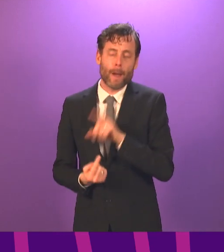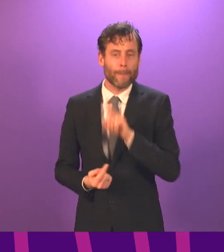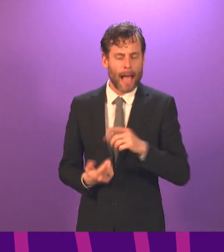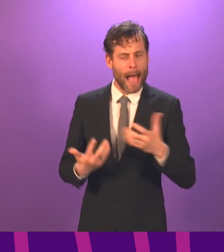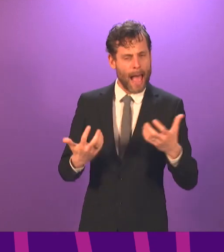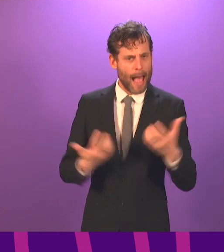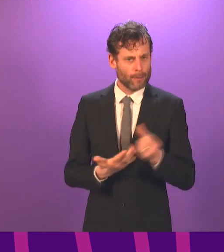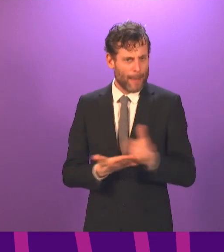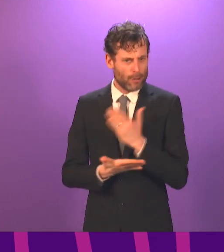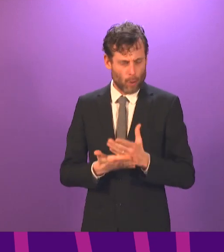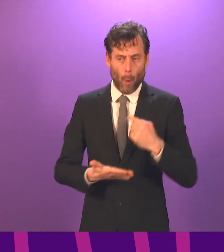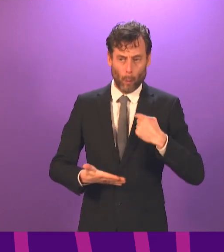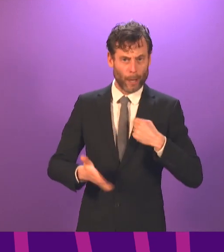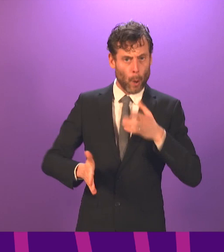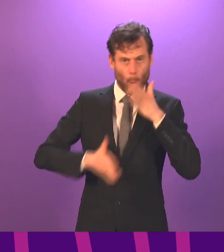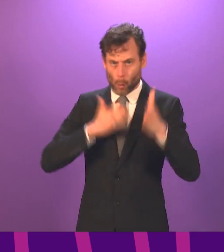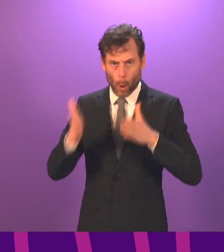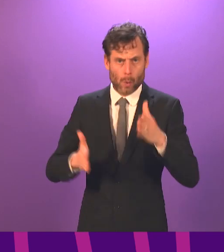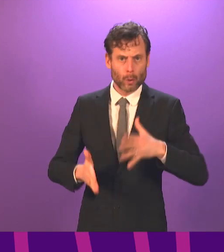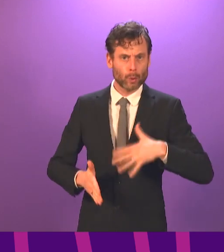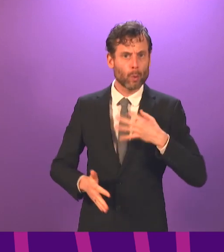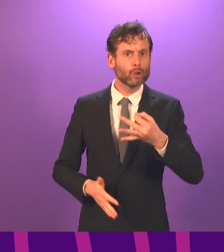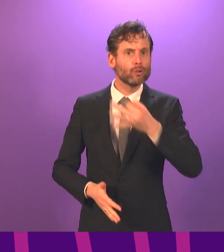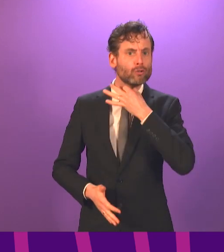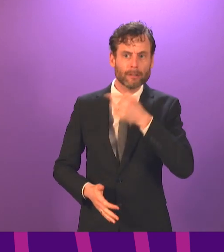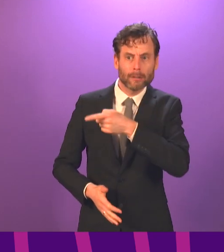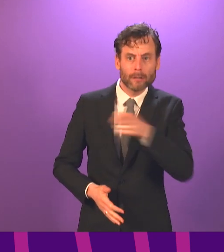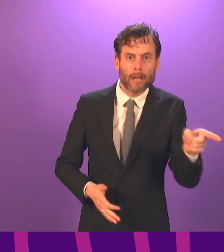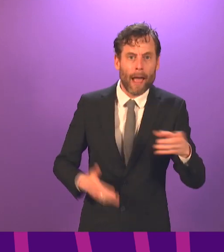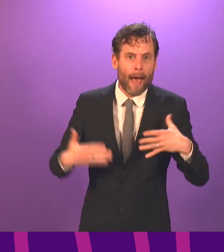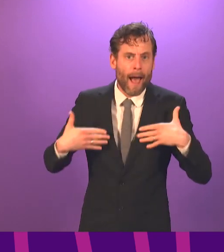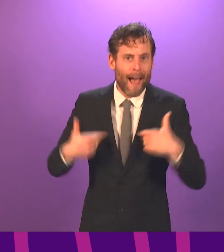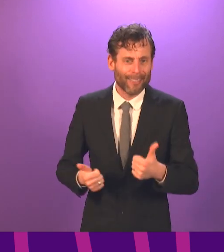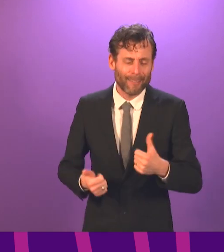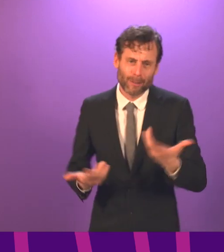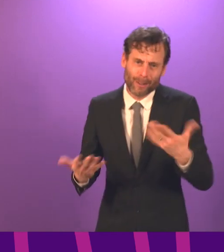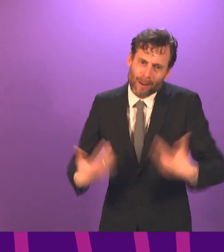ensure that we do not compromise any of the public health achievements of recent weeks and months.